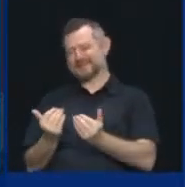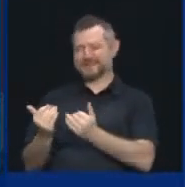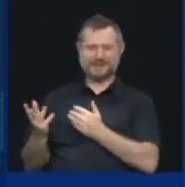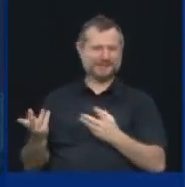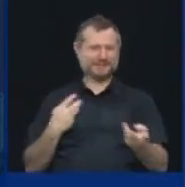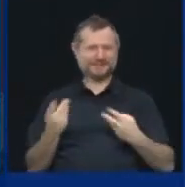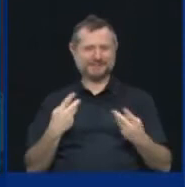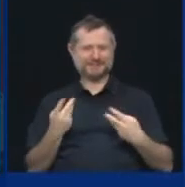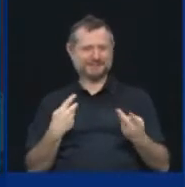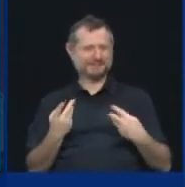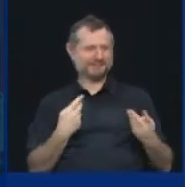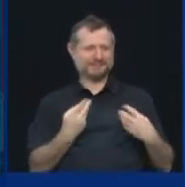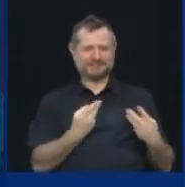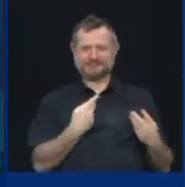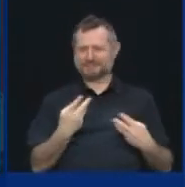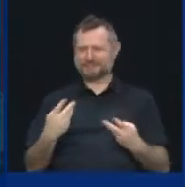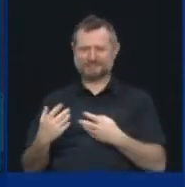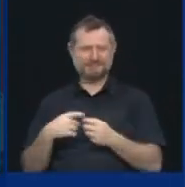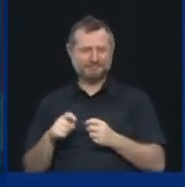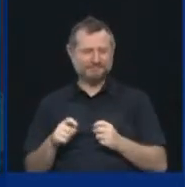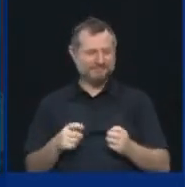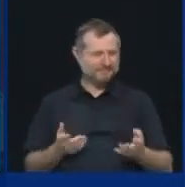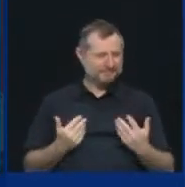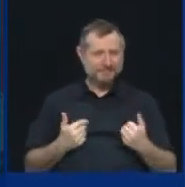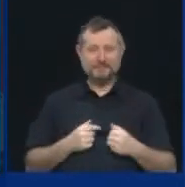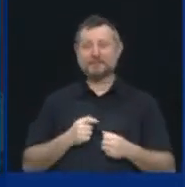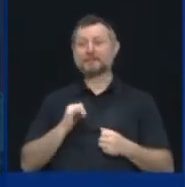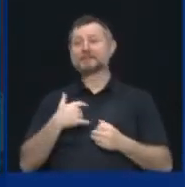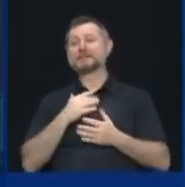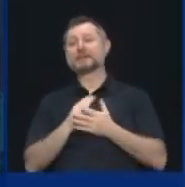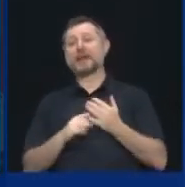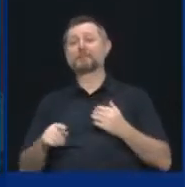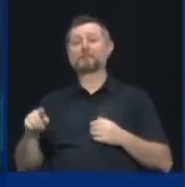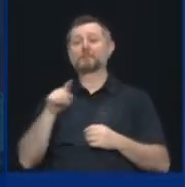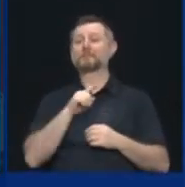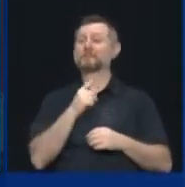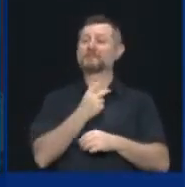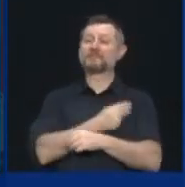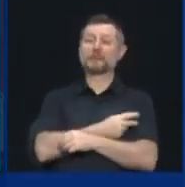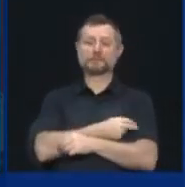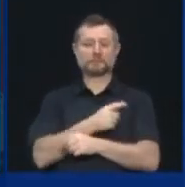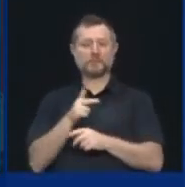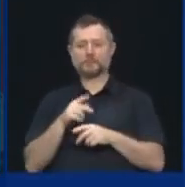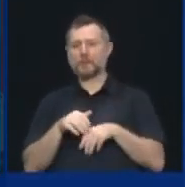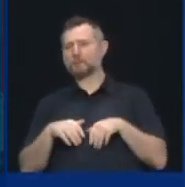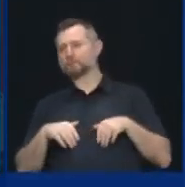WE DO NOT HAVE ENOUGH PEOPLE COMING IN TO VACCINAONTI CENTERS